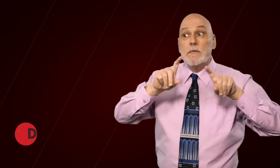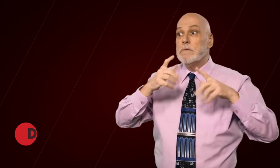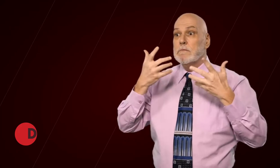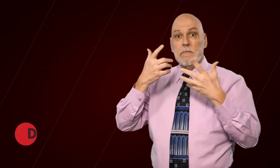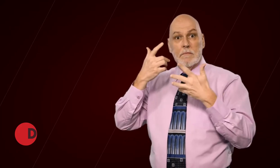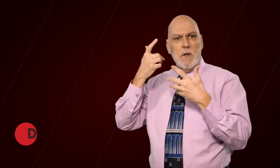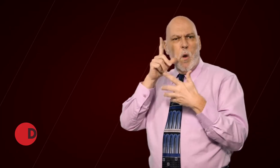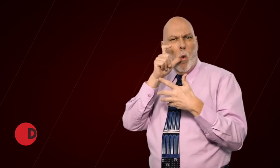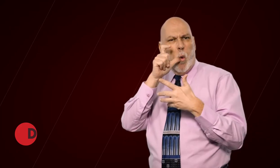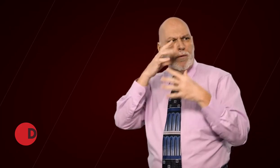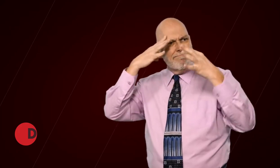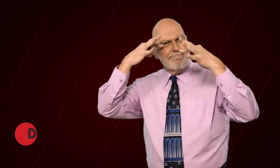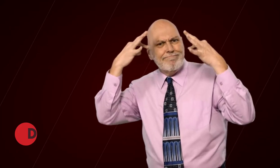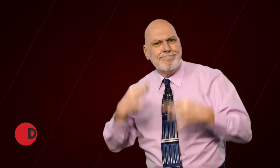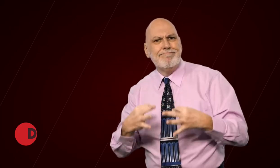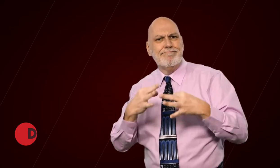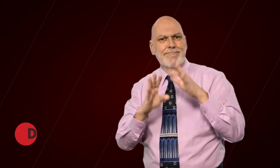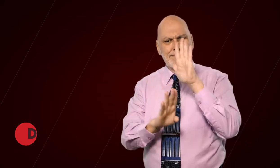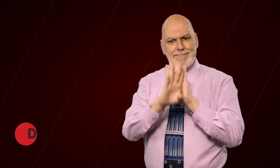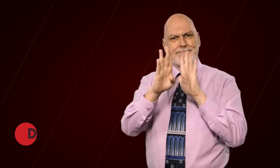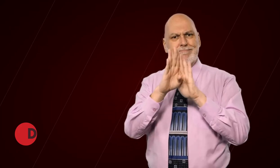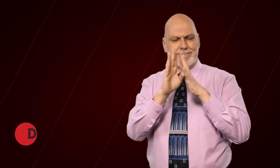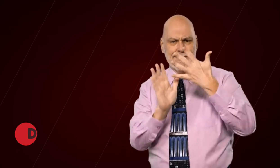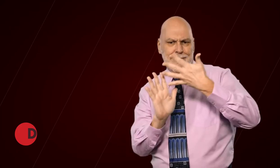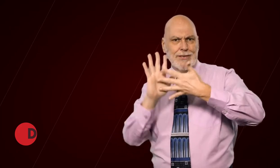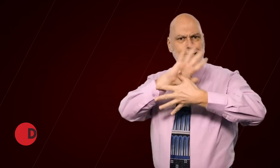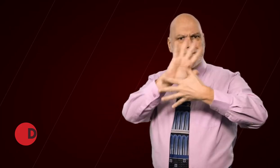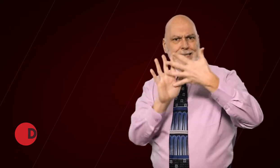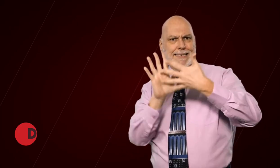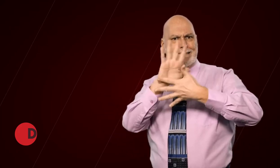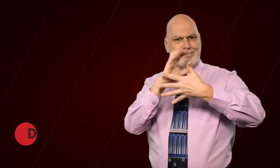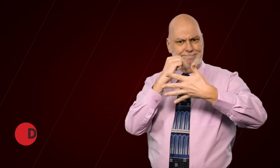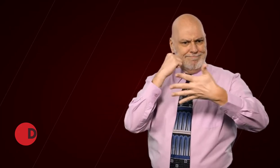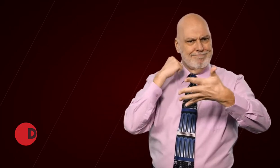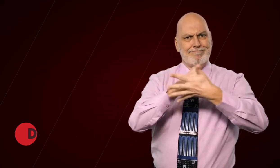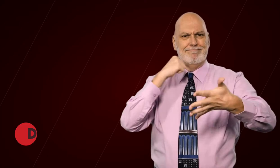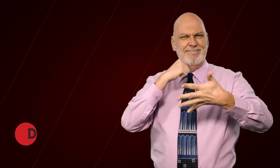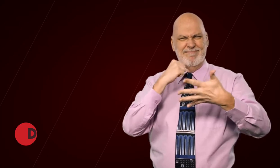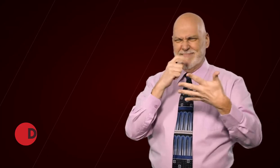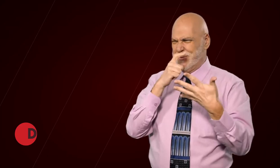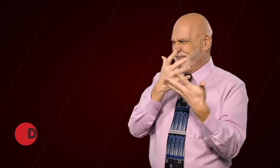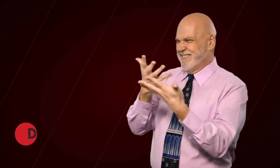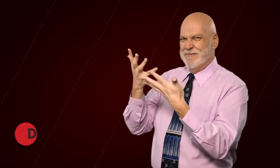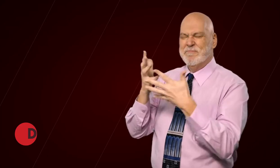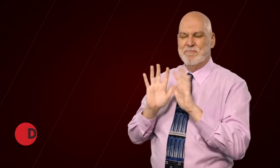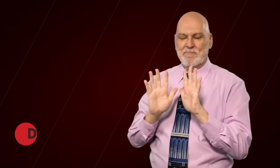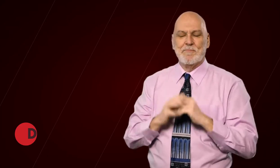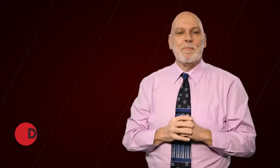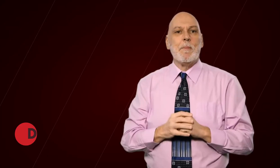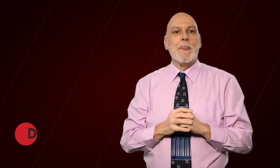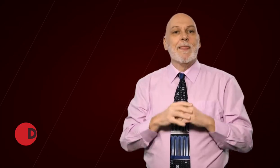Has it been tested? Who developed the criteria?